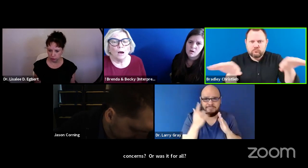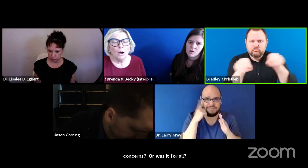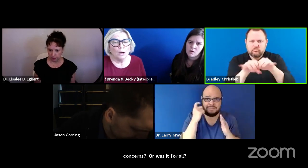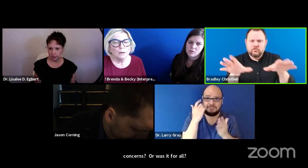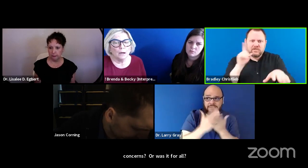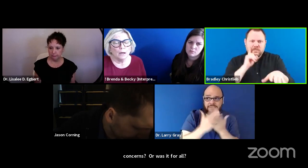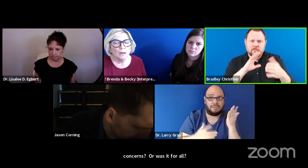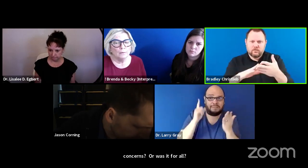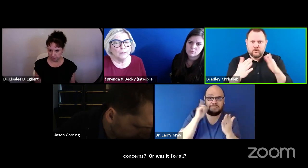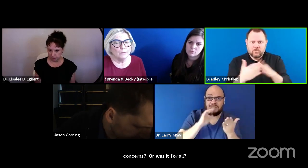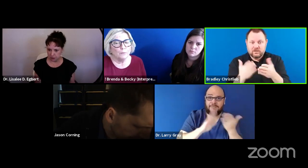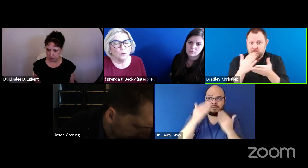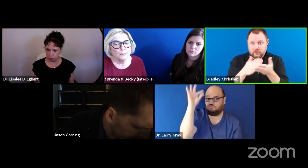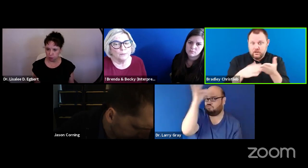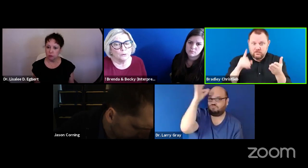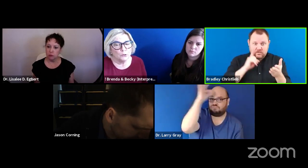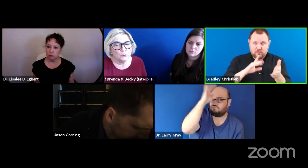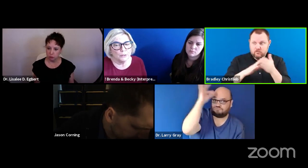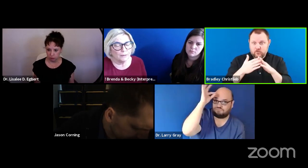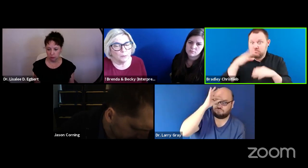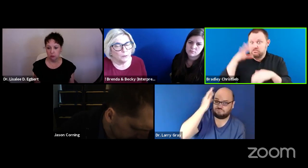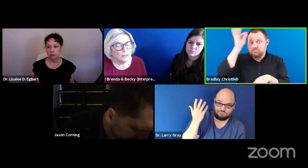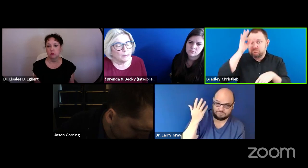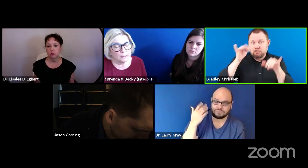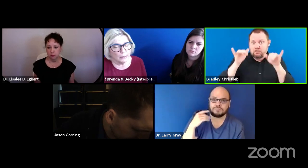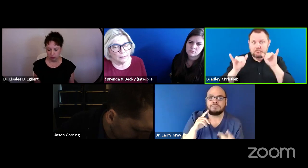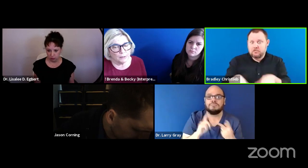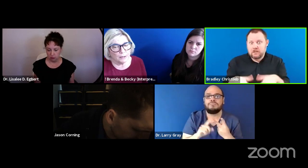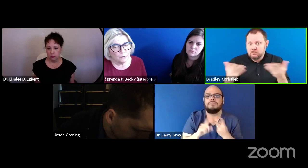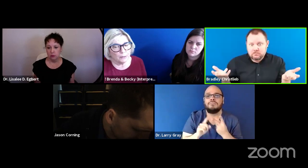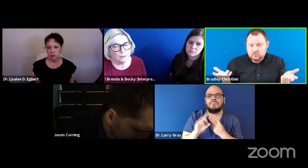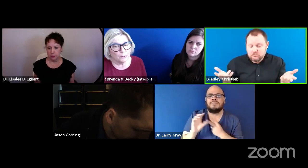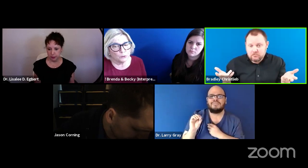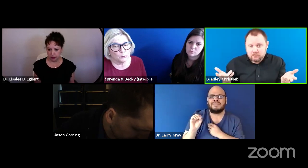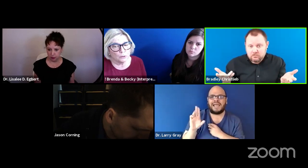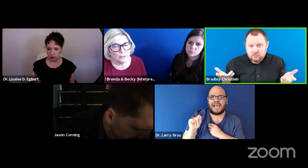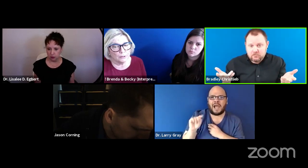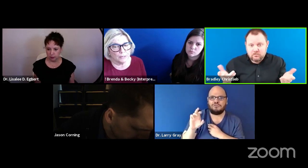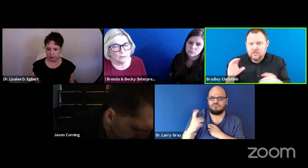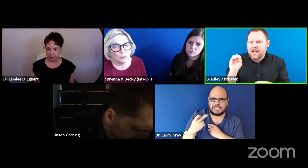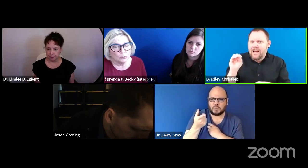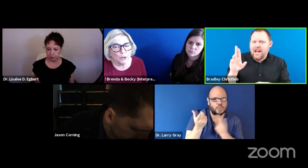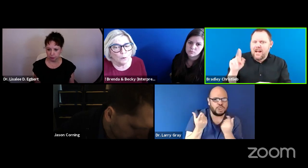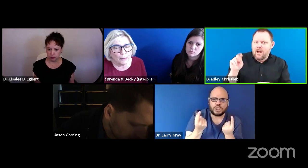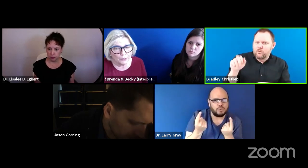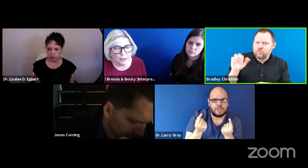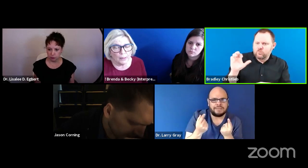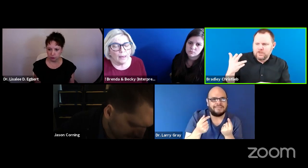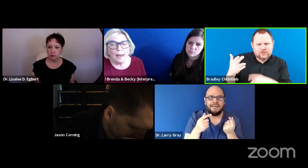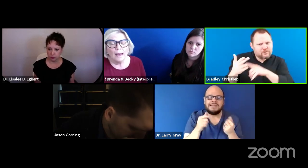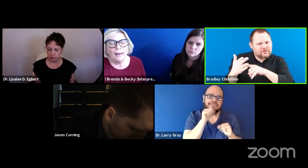are informed to the Deaf community, because many of the Deaf individuals in our state don't know about them.